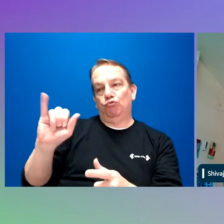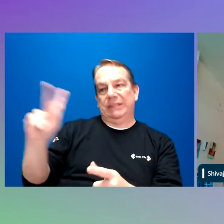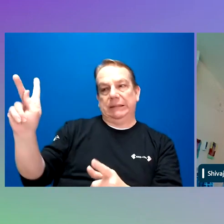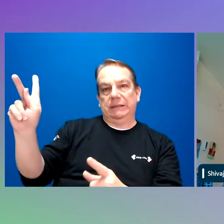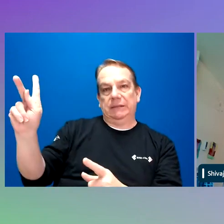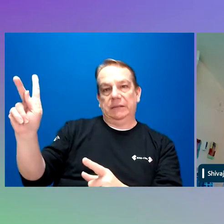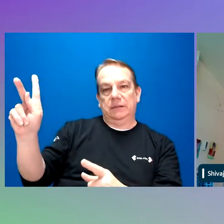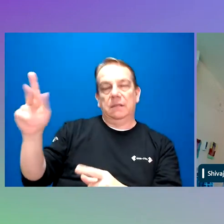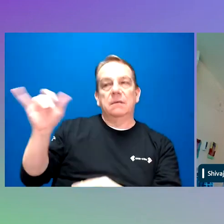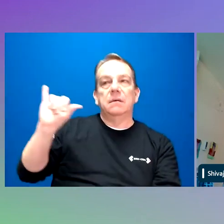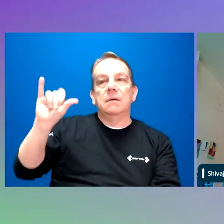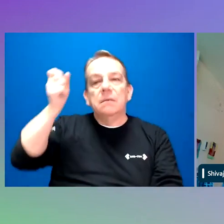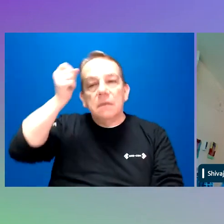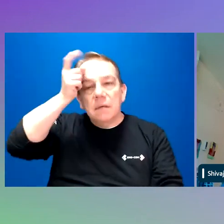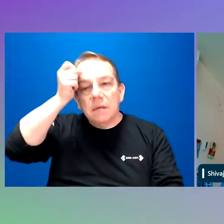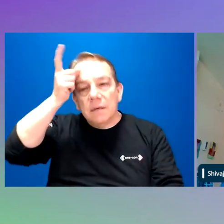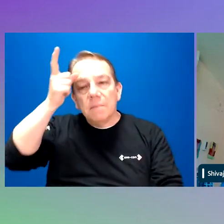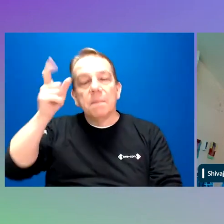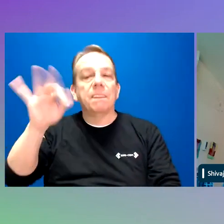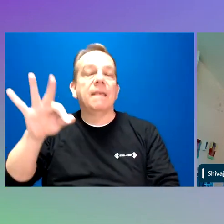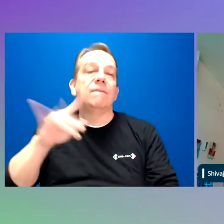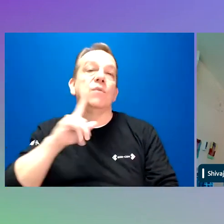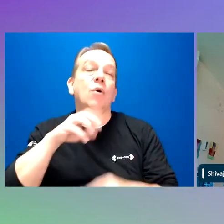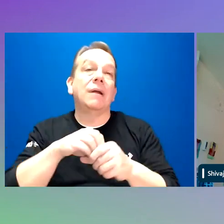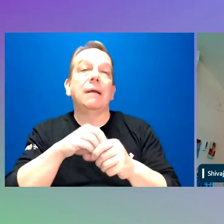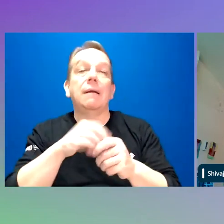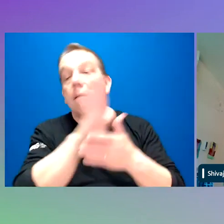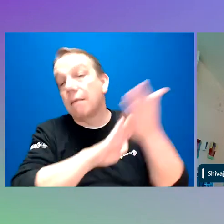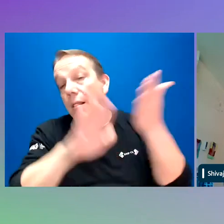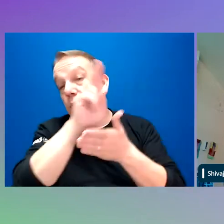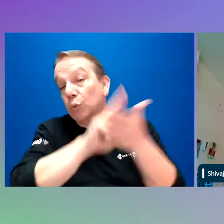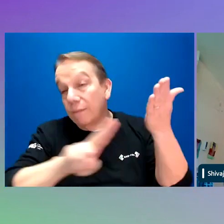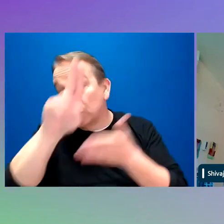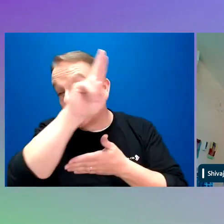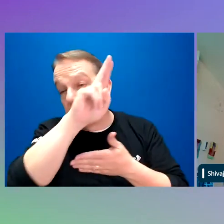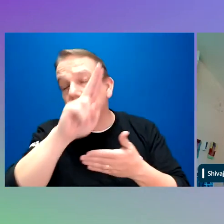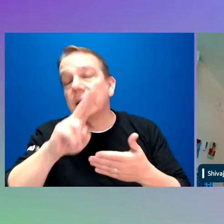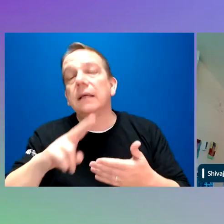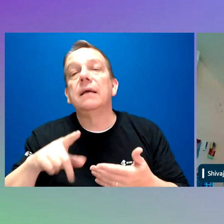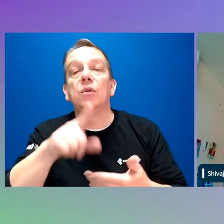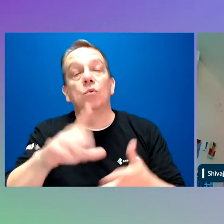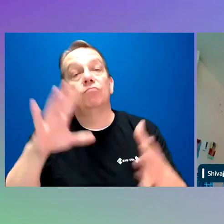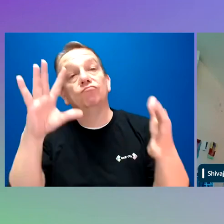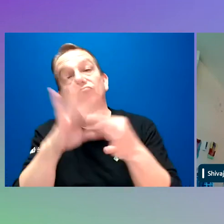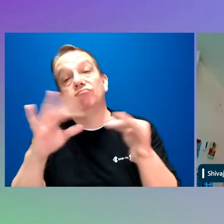higher ed then um, risk may not